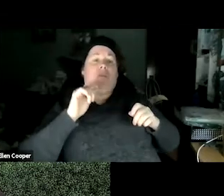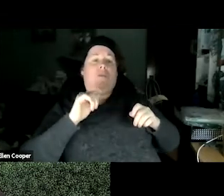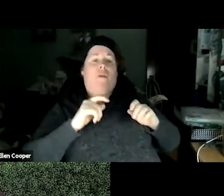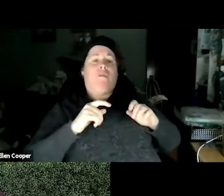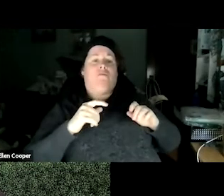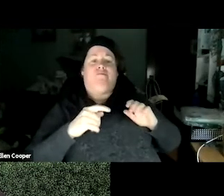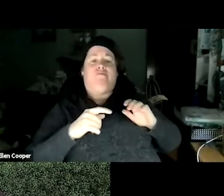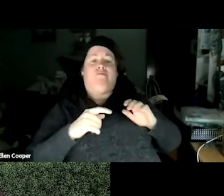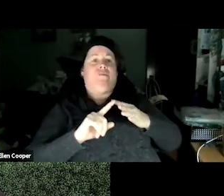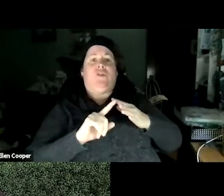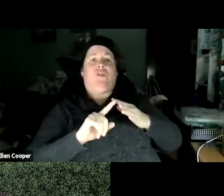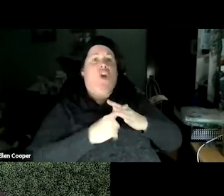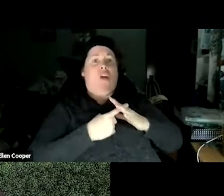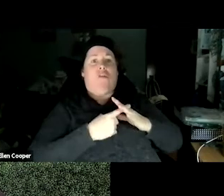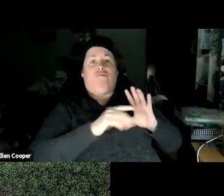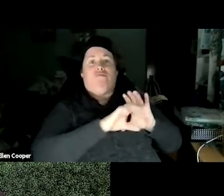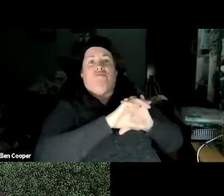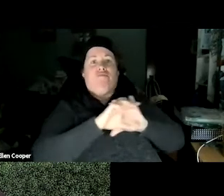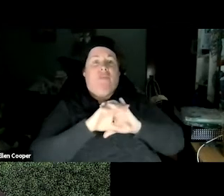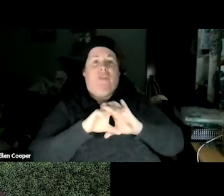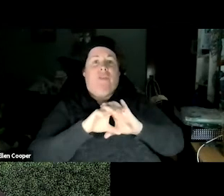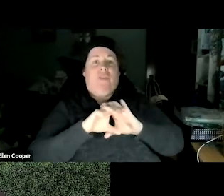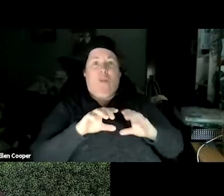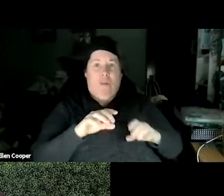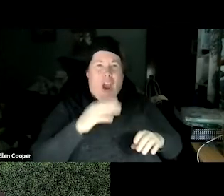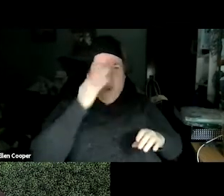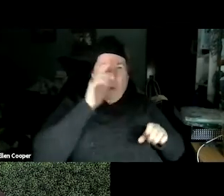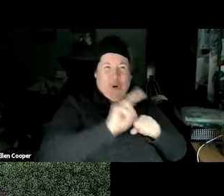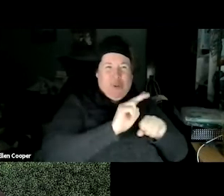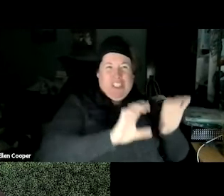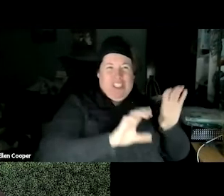with that. I know we were using chat with Chris is a little bit more informal at this point.